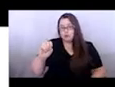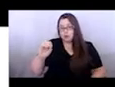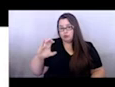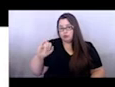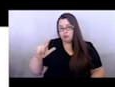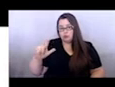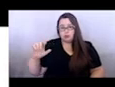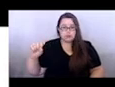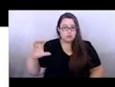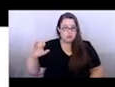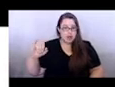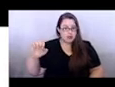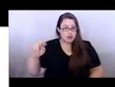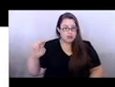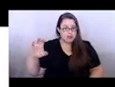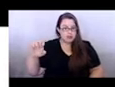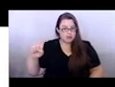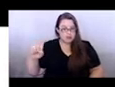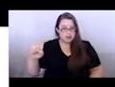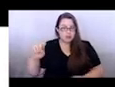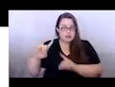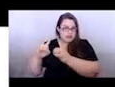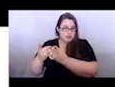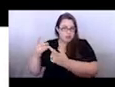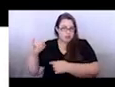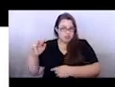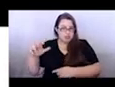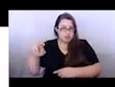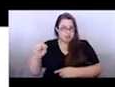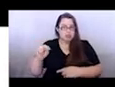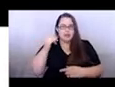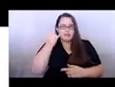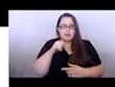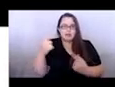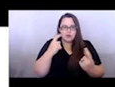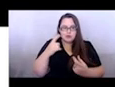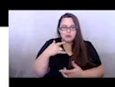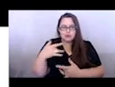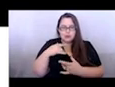So if you have any questions, comments, concerns about boundaries. If you're interested in referring students